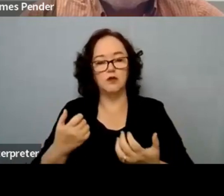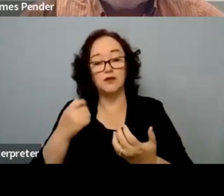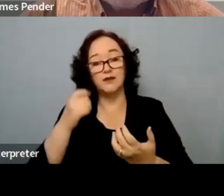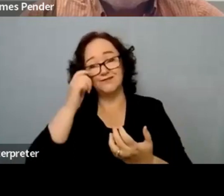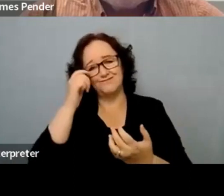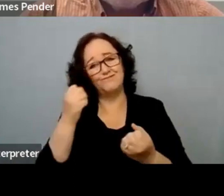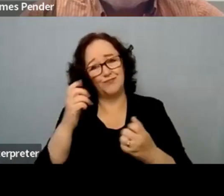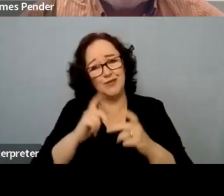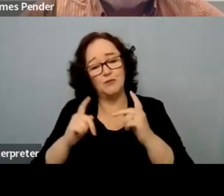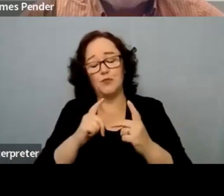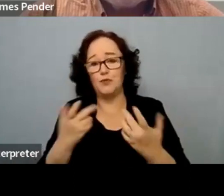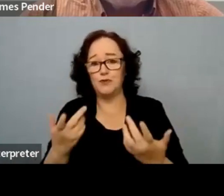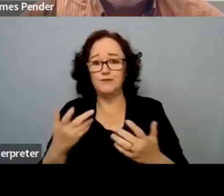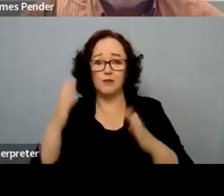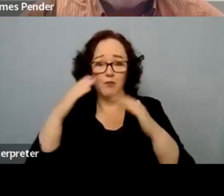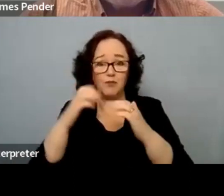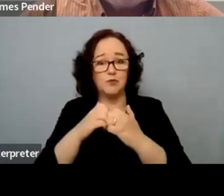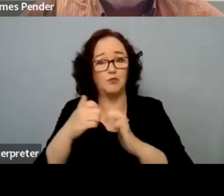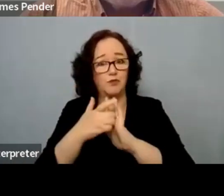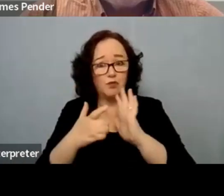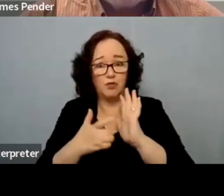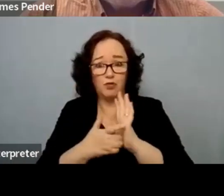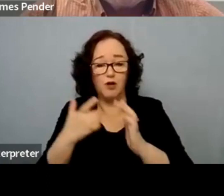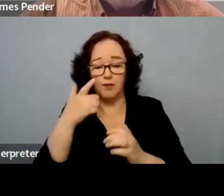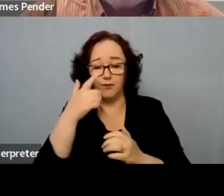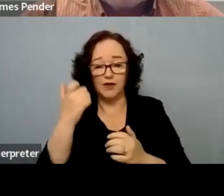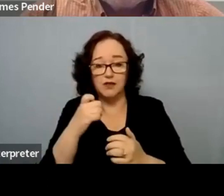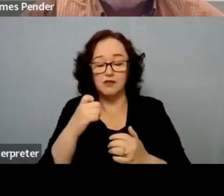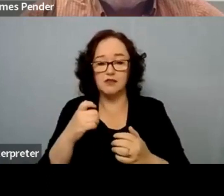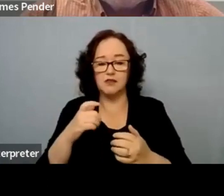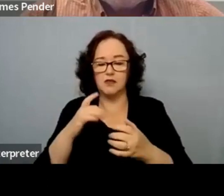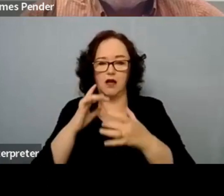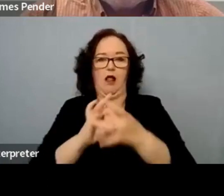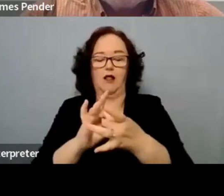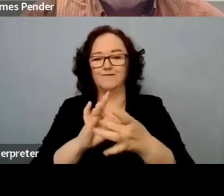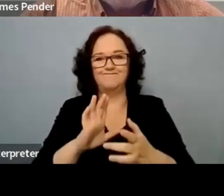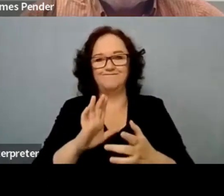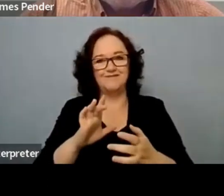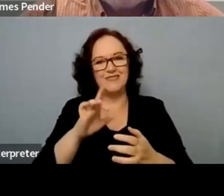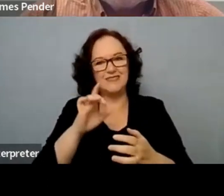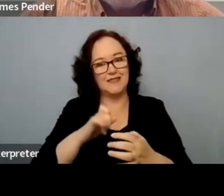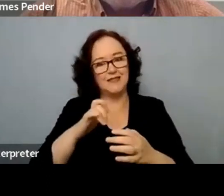they don't think before they act, or they don't think before they say something. And so it